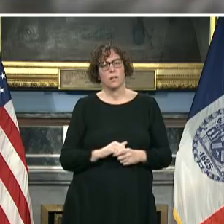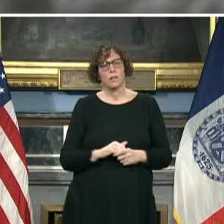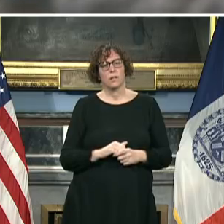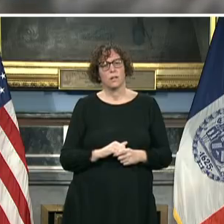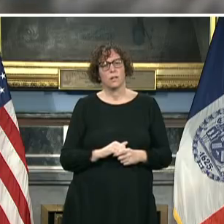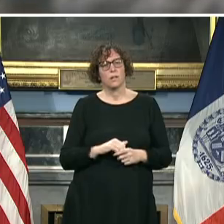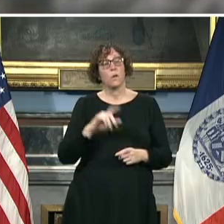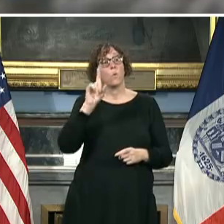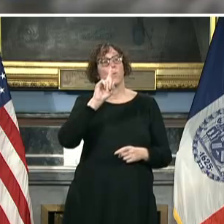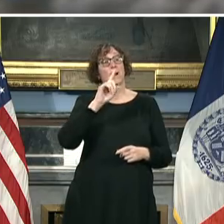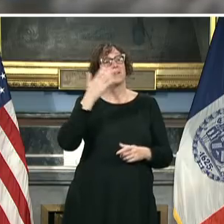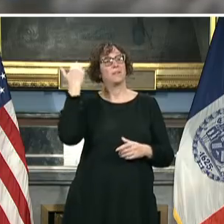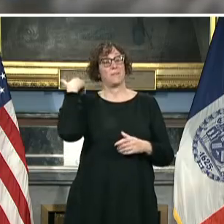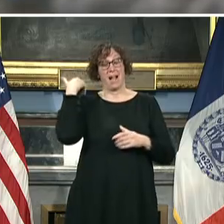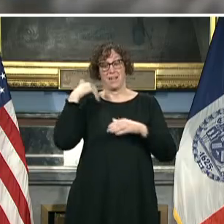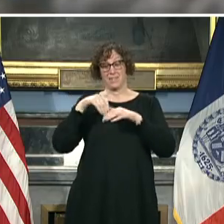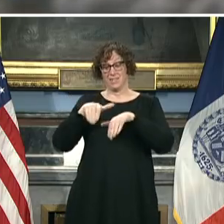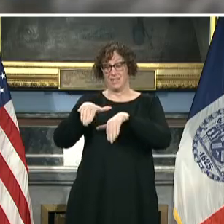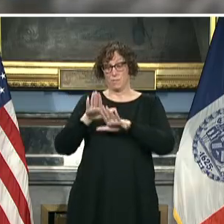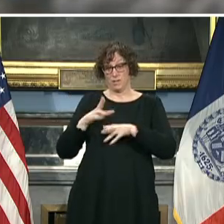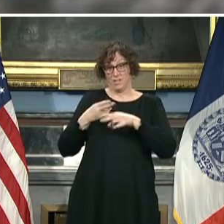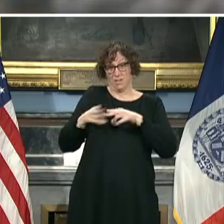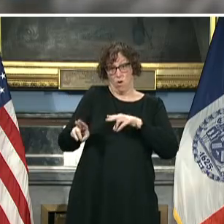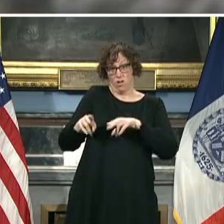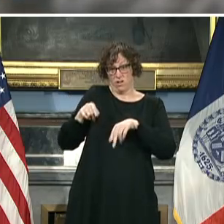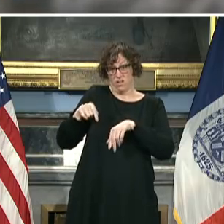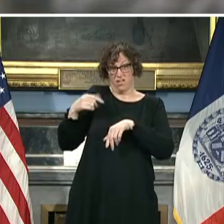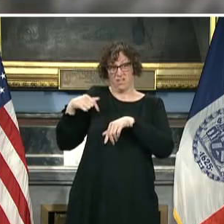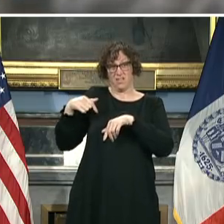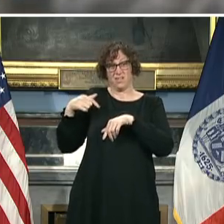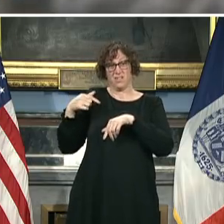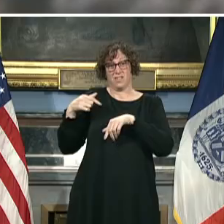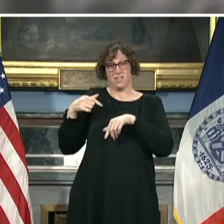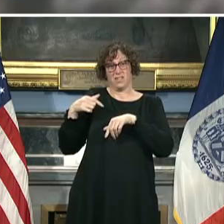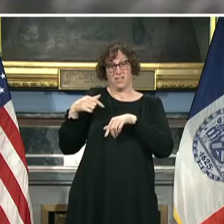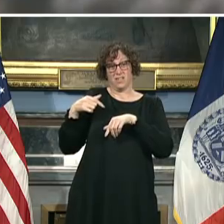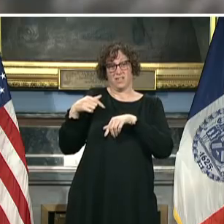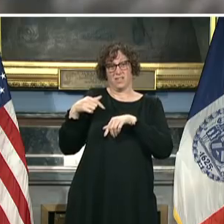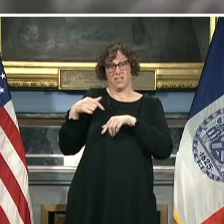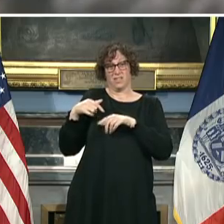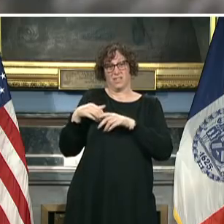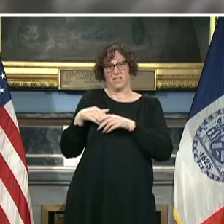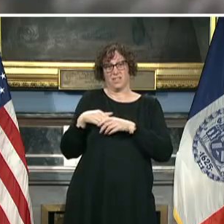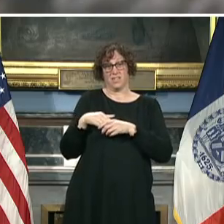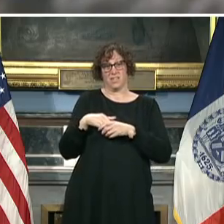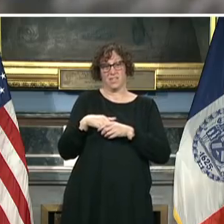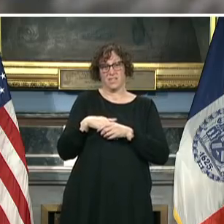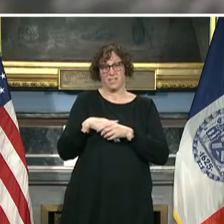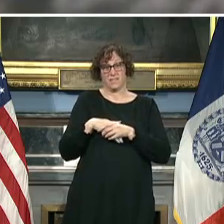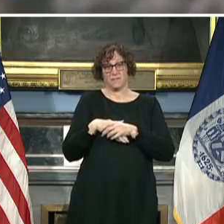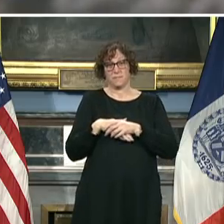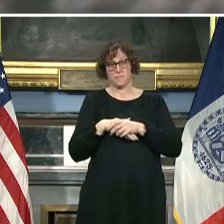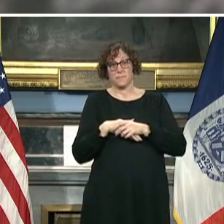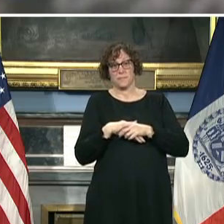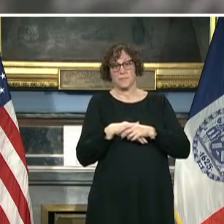THE PLACE WE HAVE USED HISTORICAYLL IS HEART ISLD,AN